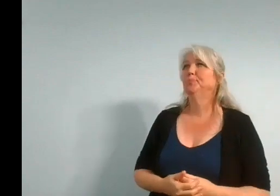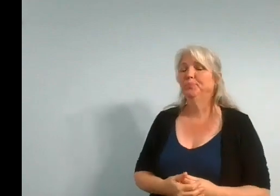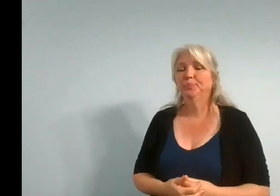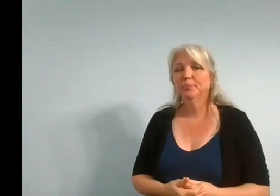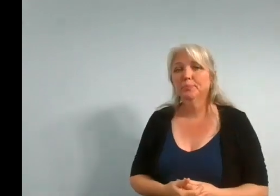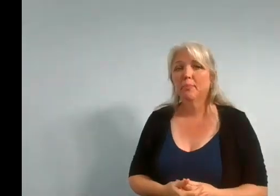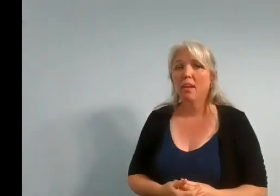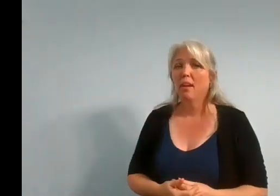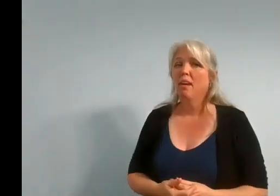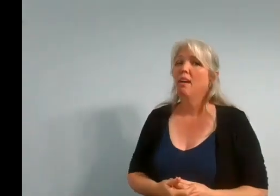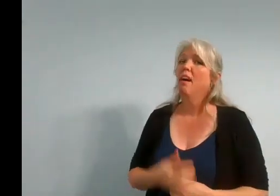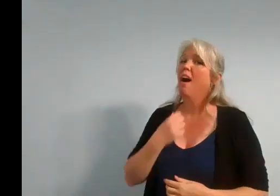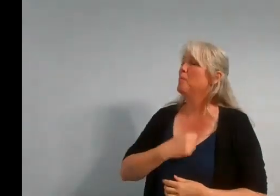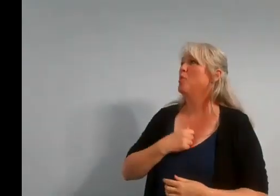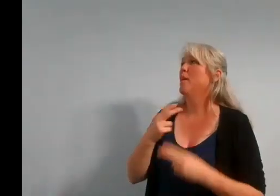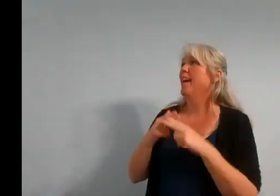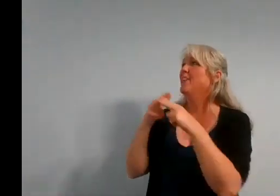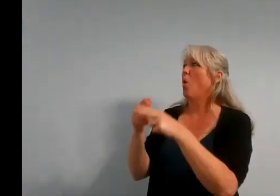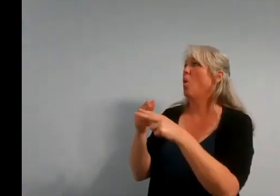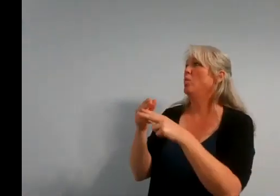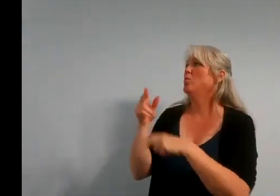“I’m sorry that I called you and Stevie bald-headed babies.”